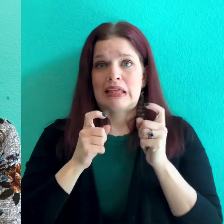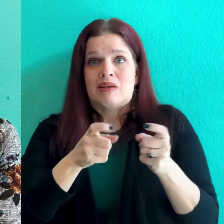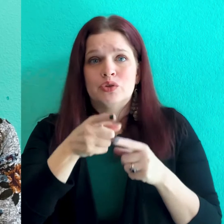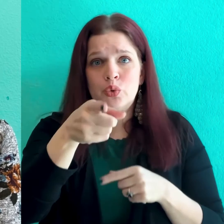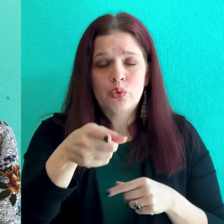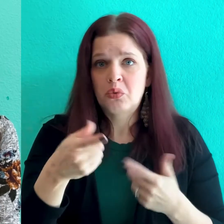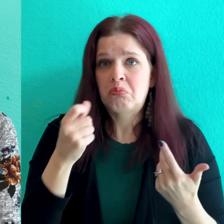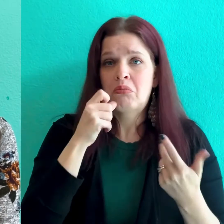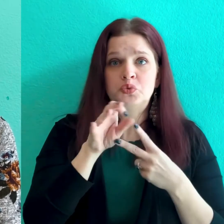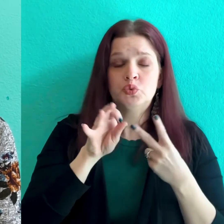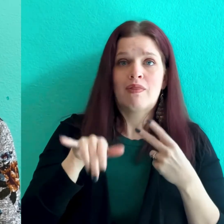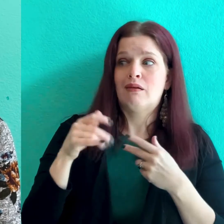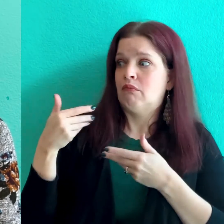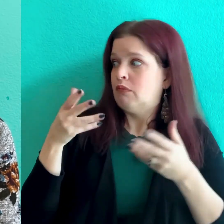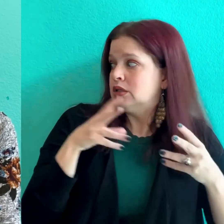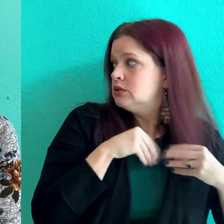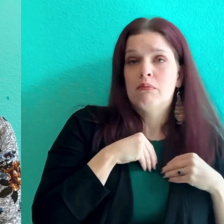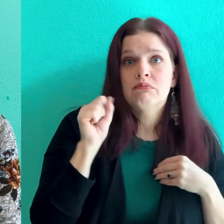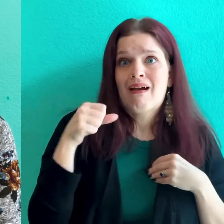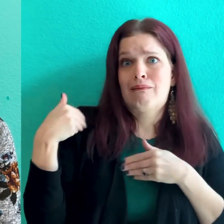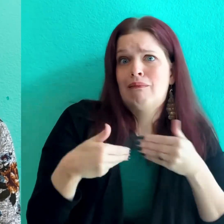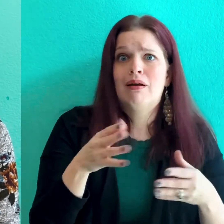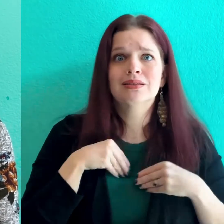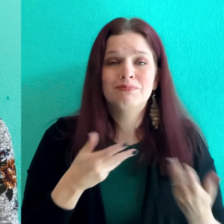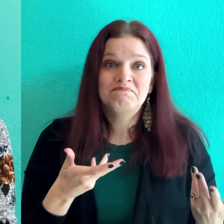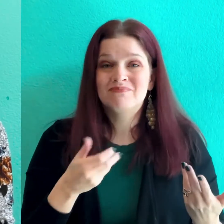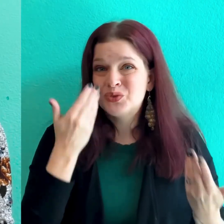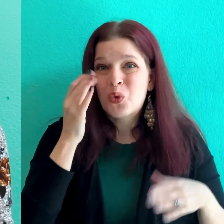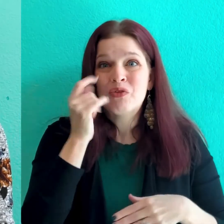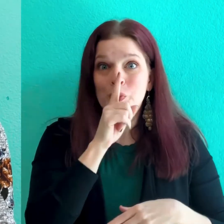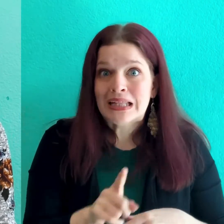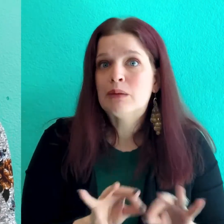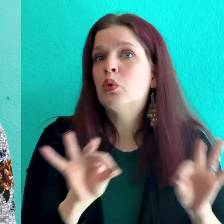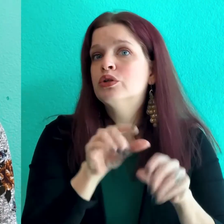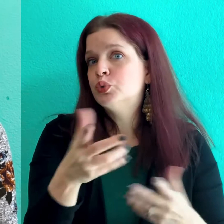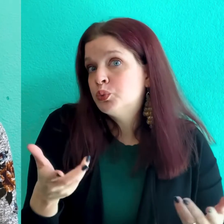given to you without you really having a choice about whether you wanted those values, whether those things were really important to you.